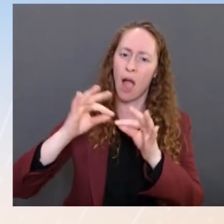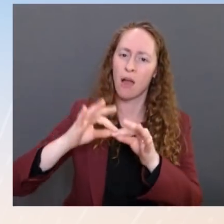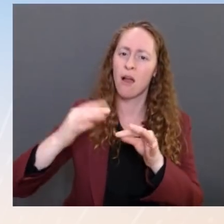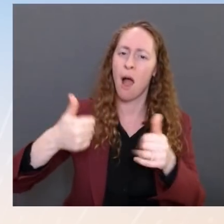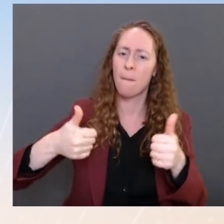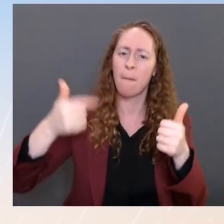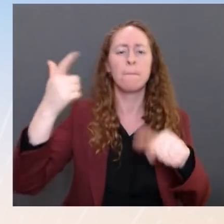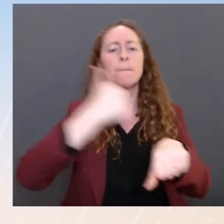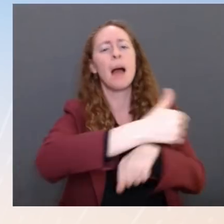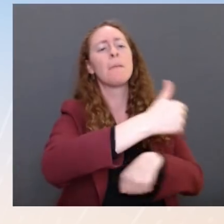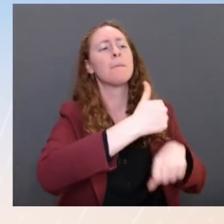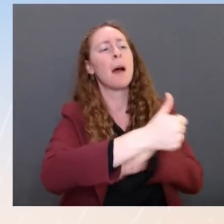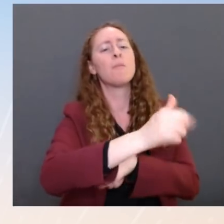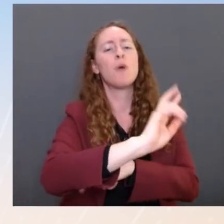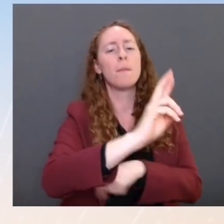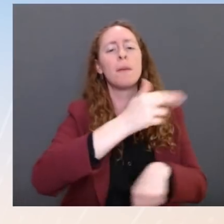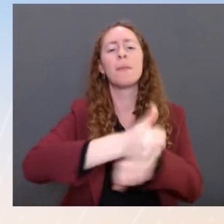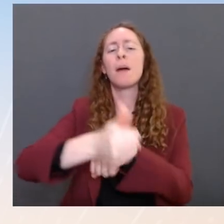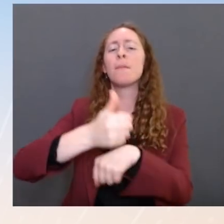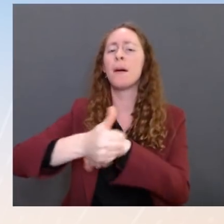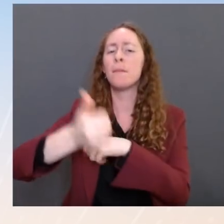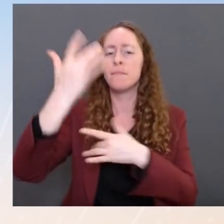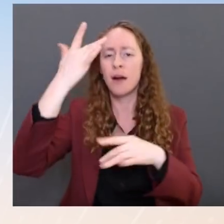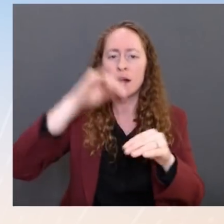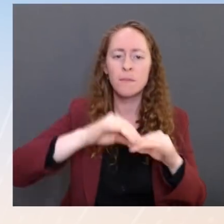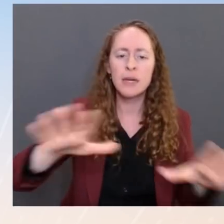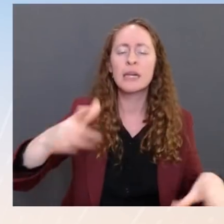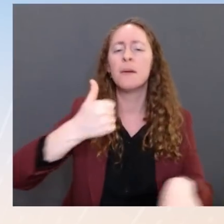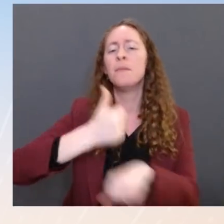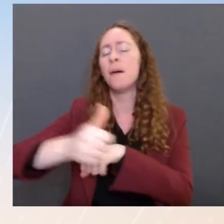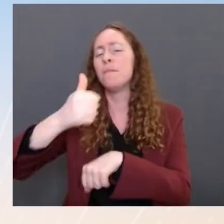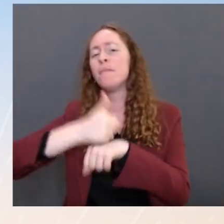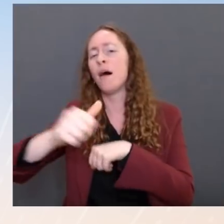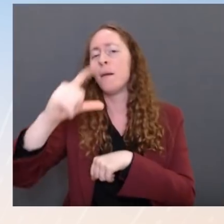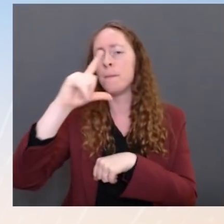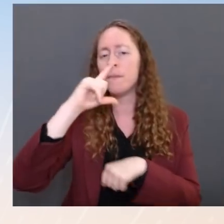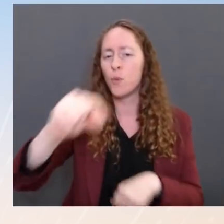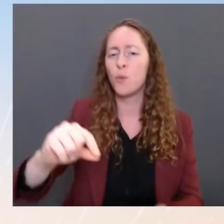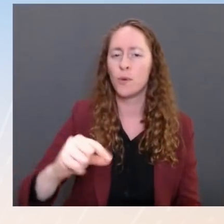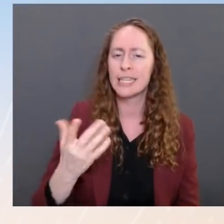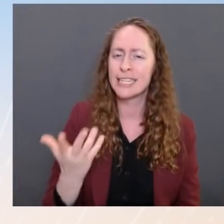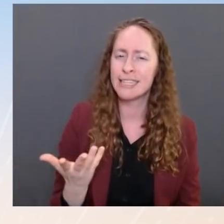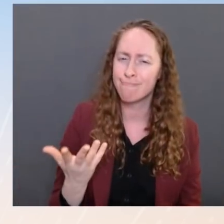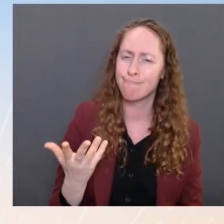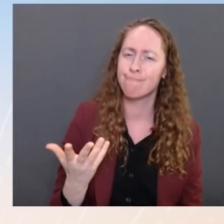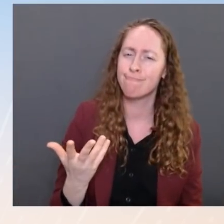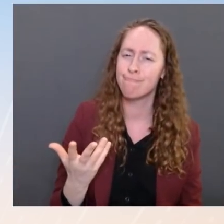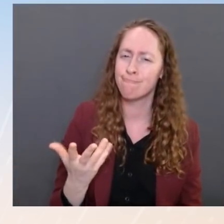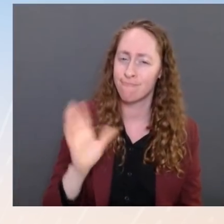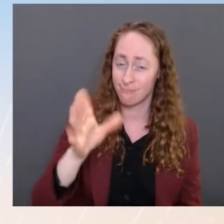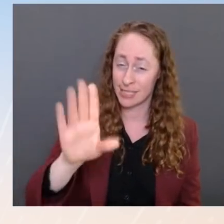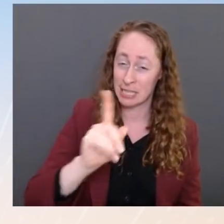But Ro Khanna is asking, you know, this White House to call inflation an emergency and call up the National Guard to help with supply chains.